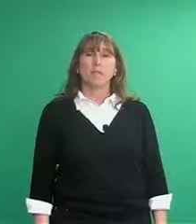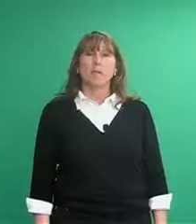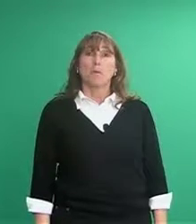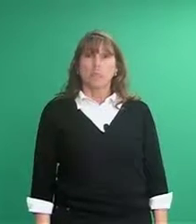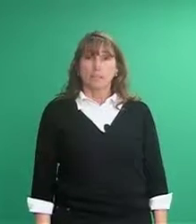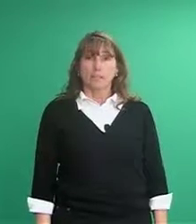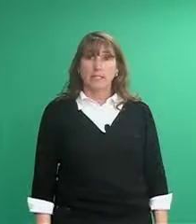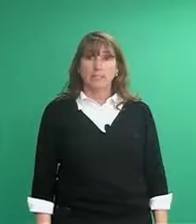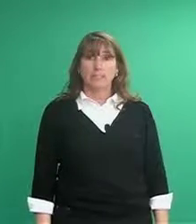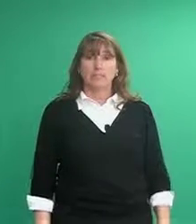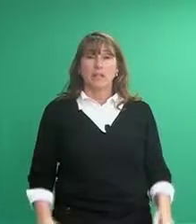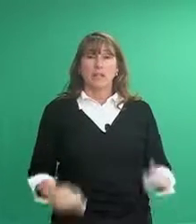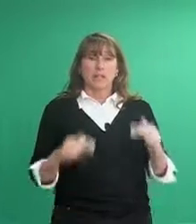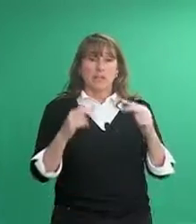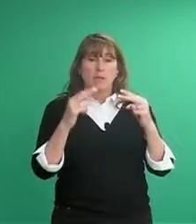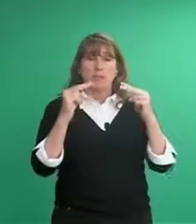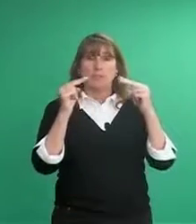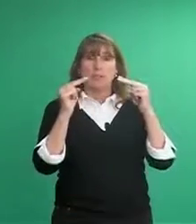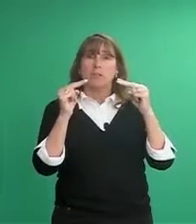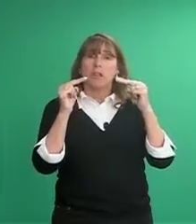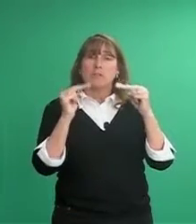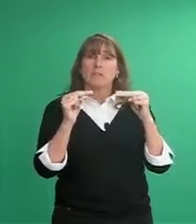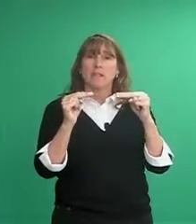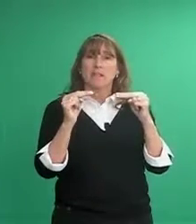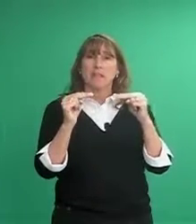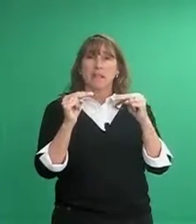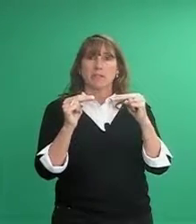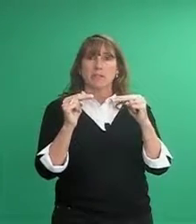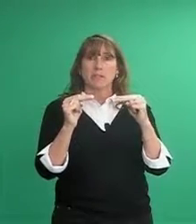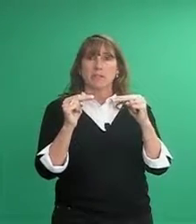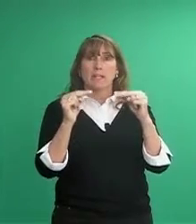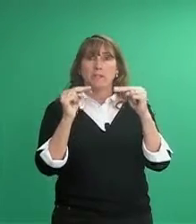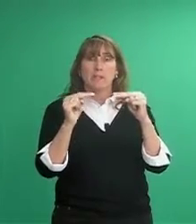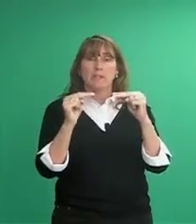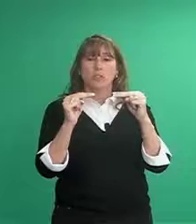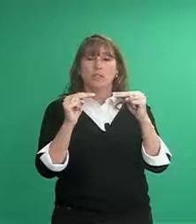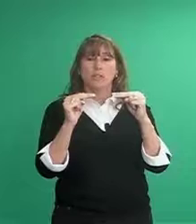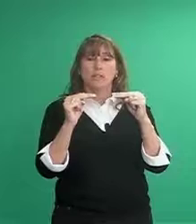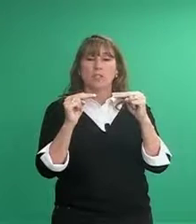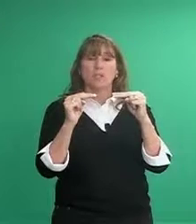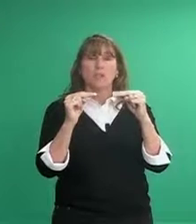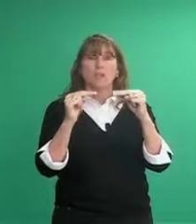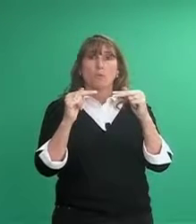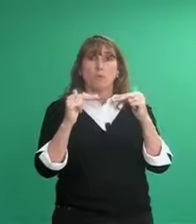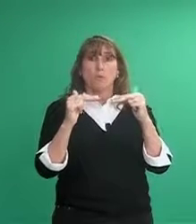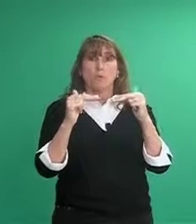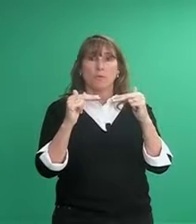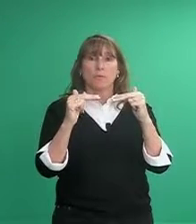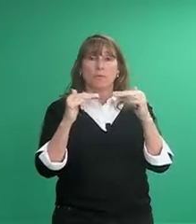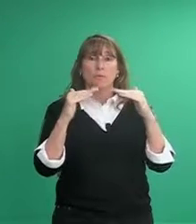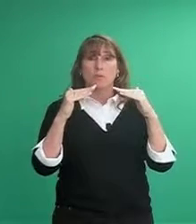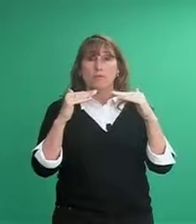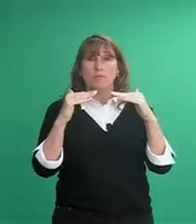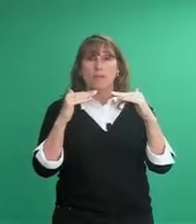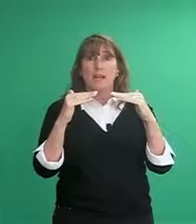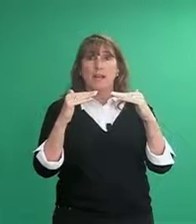building you have, I've seen it several ways, with the two handshape or the three, or even the five.